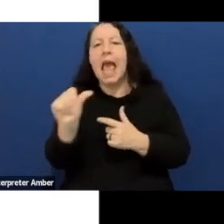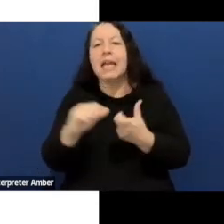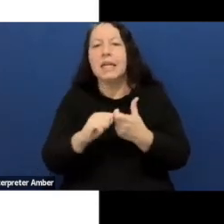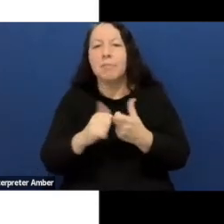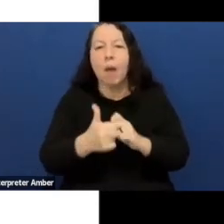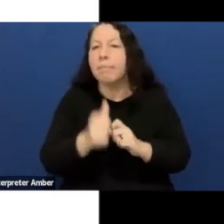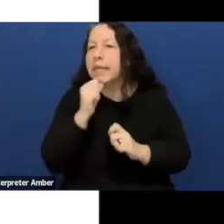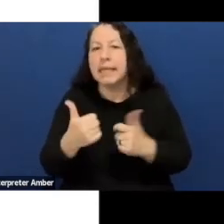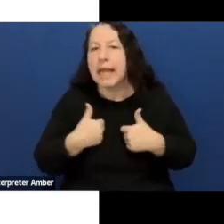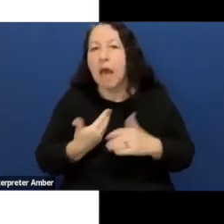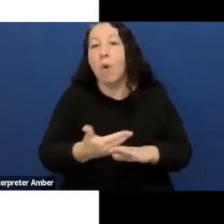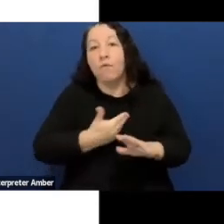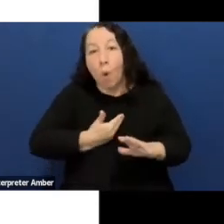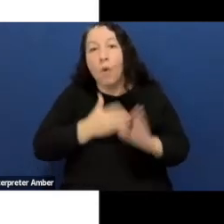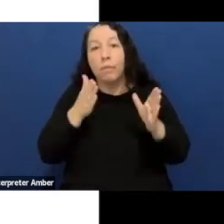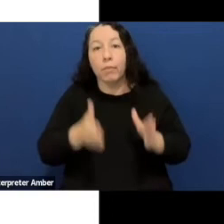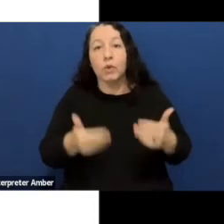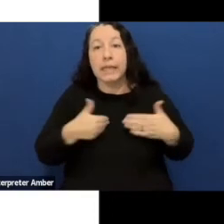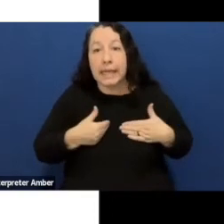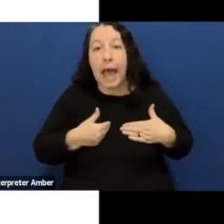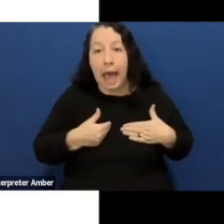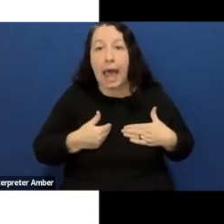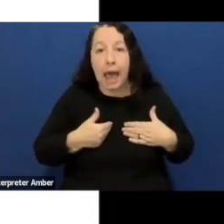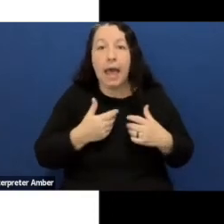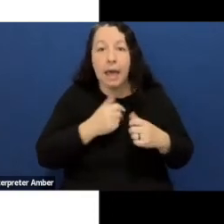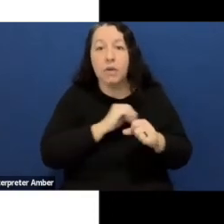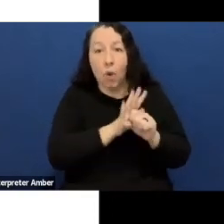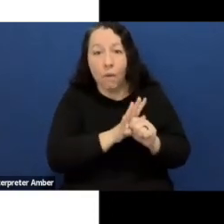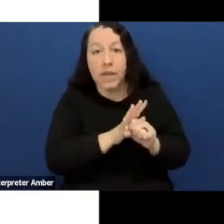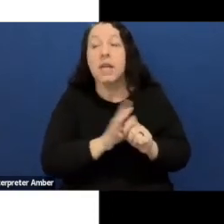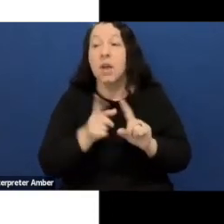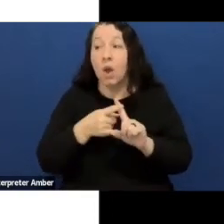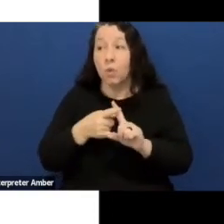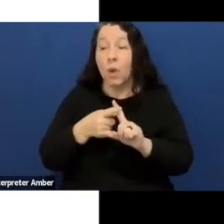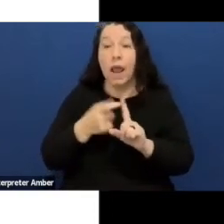lung symptoms, gastrointestinal symptoms, really, I think about this as any symptom